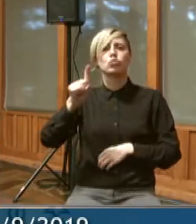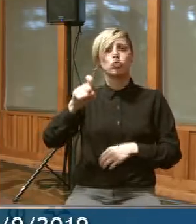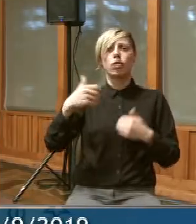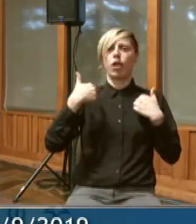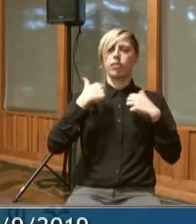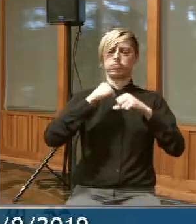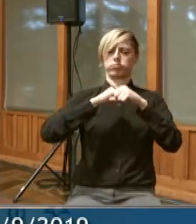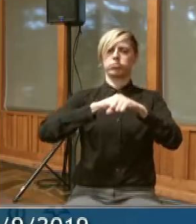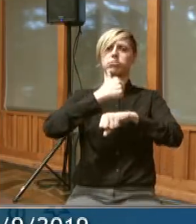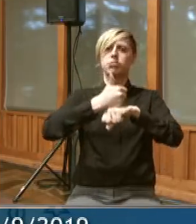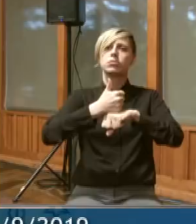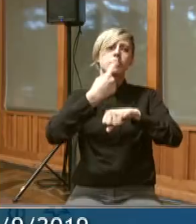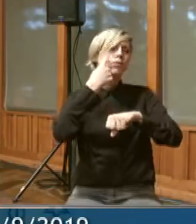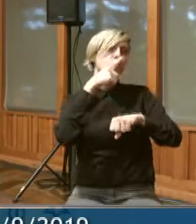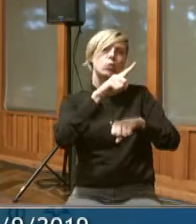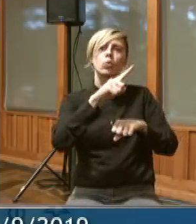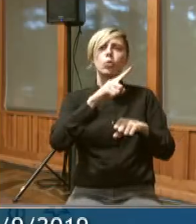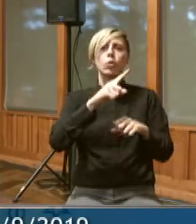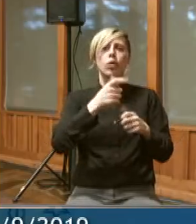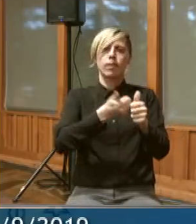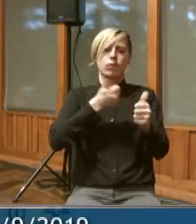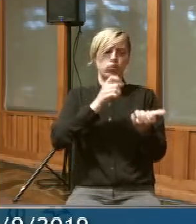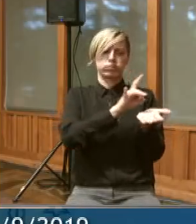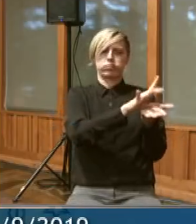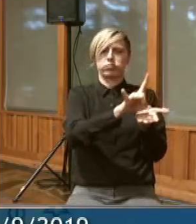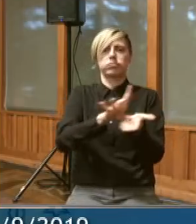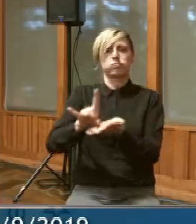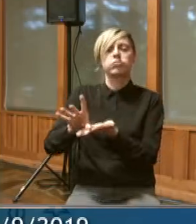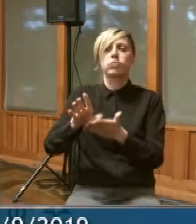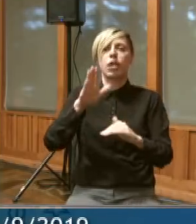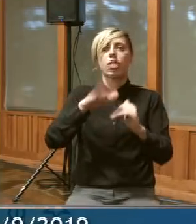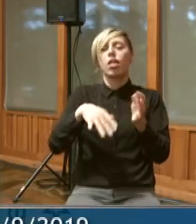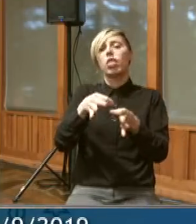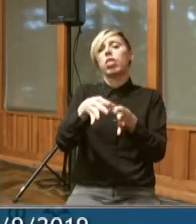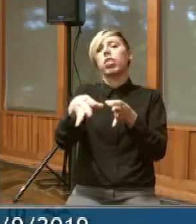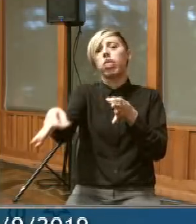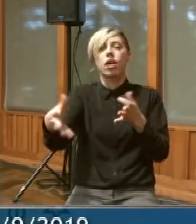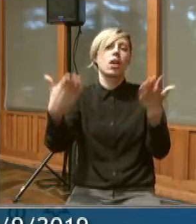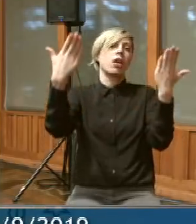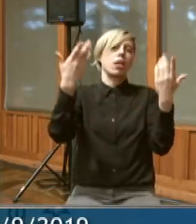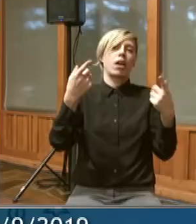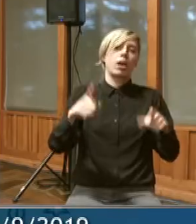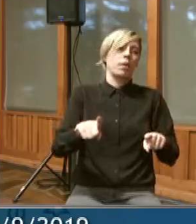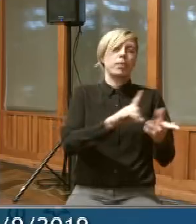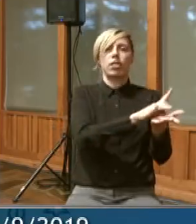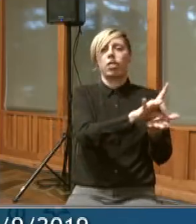DEVELOPMENT IF WE LEARN OUR LESSON FROM PAST URBAN RENEWAL AND TRANSPORTATION PROJECTS WE WOULD PREVENT DISPLACEMENT